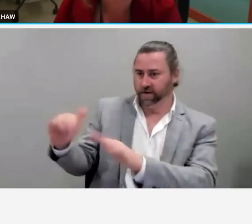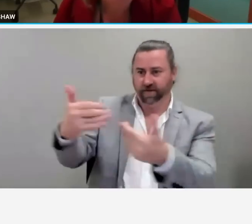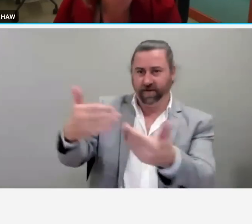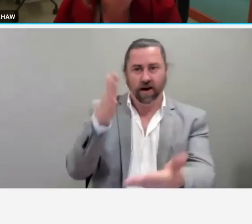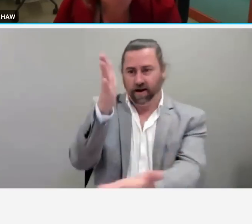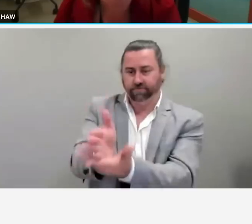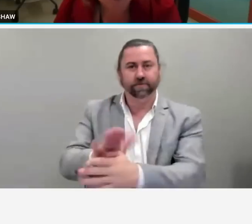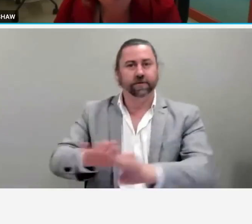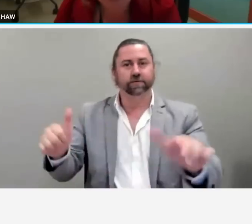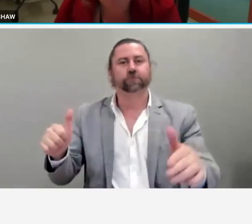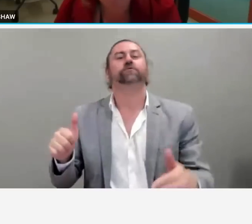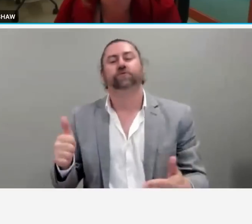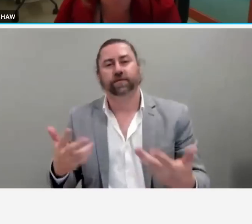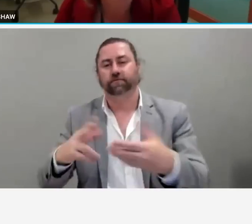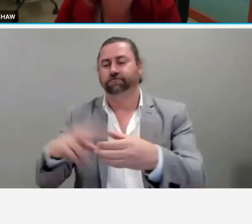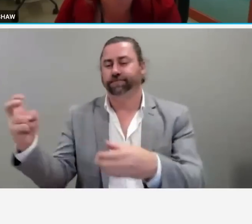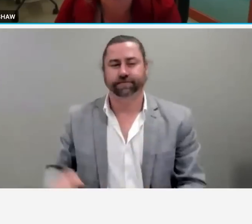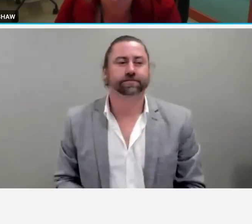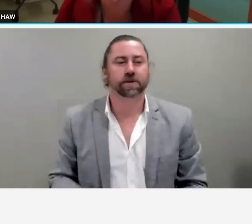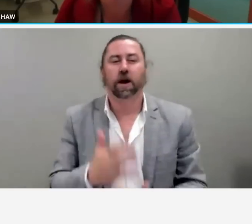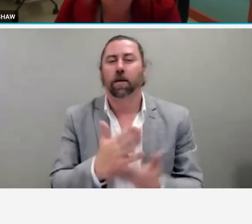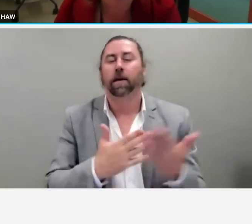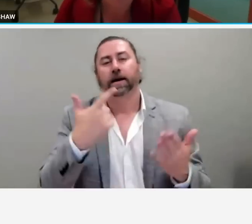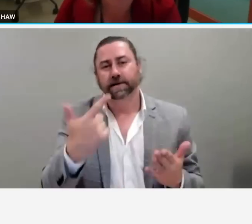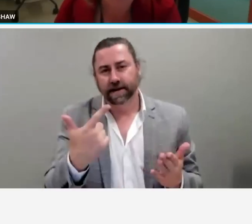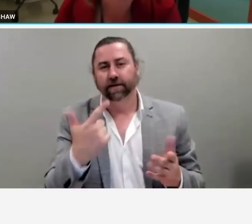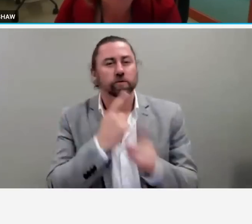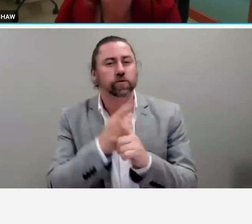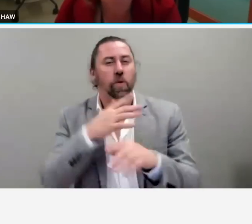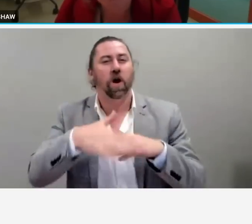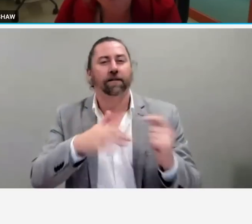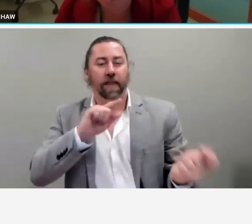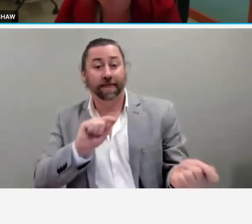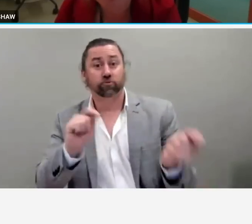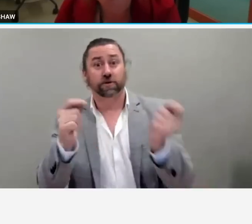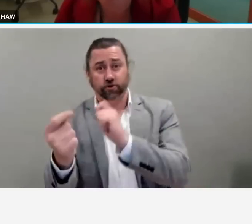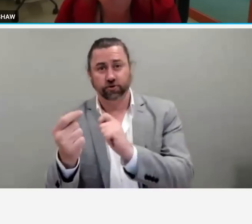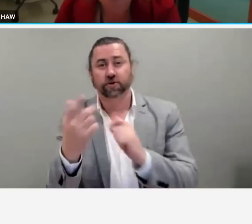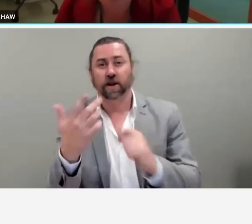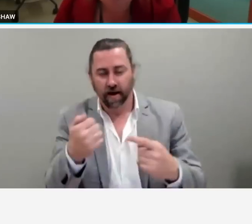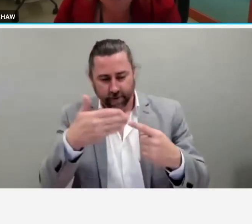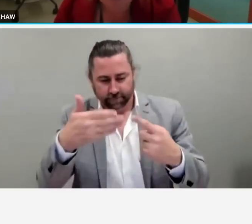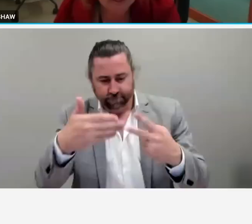So part seven in the consultation paper will talk about the transition and outlines a number of transition principles.